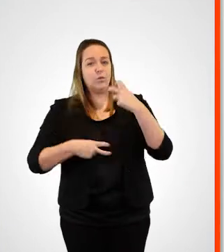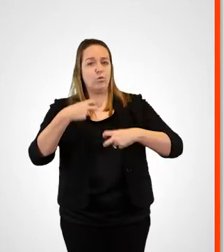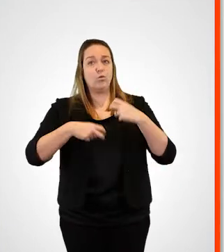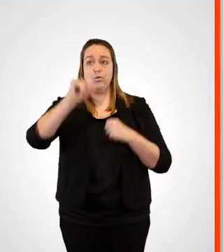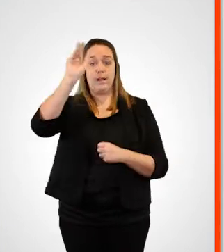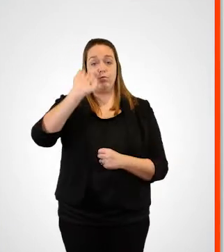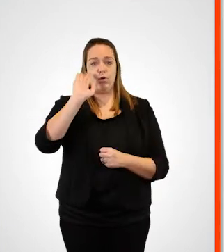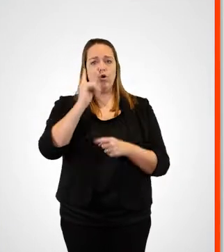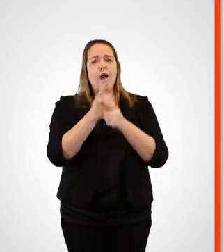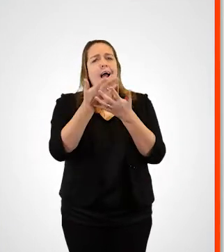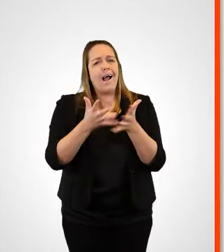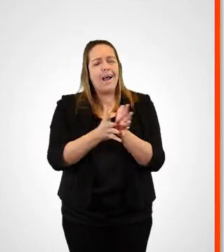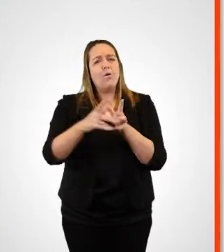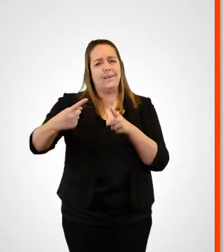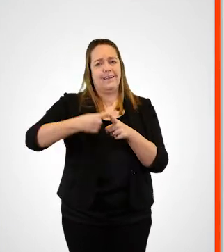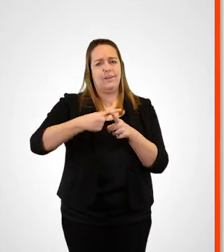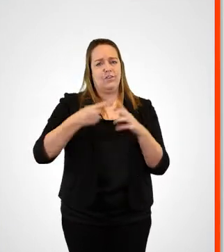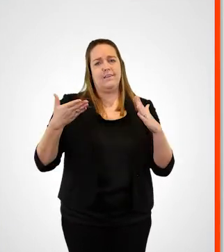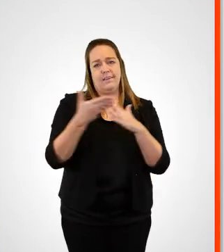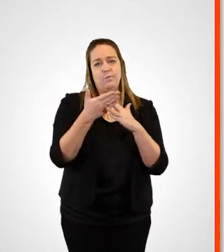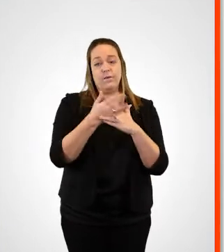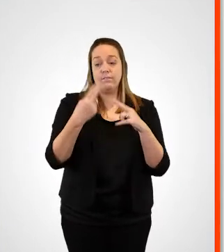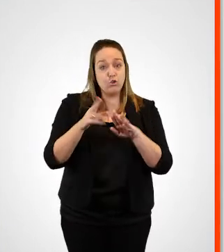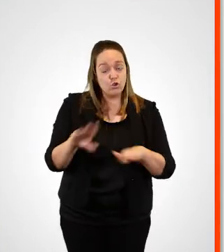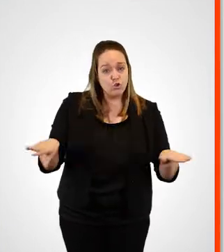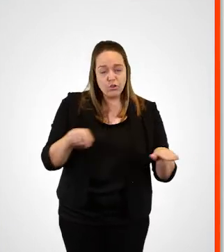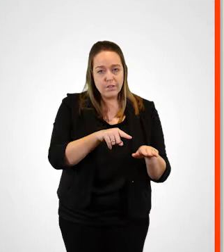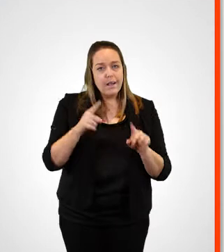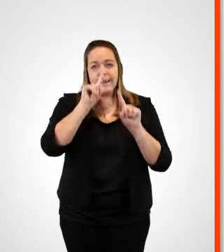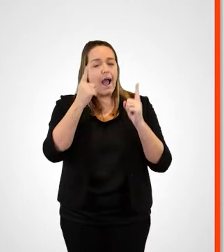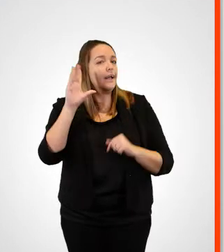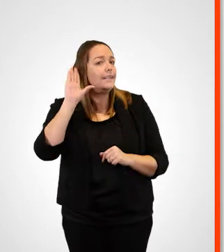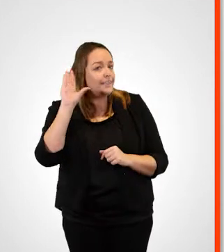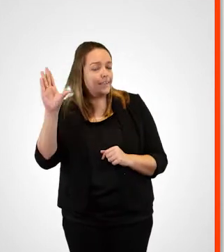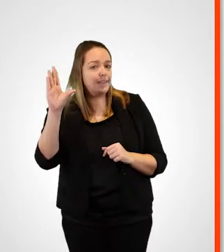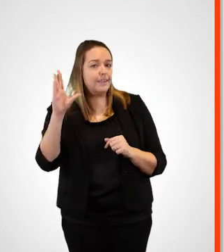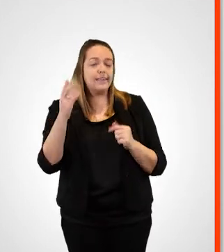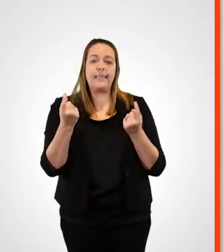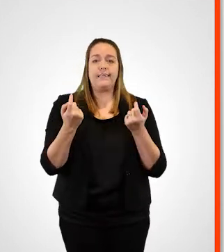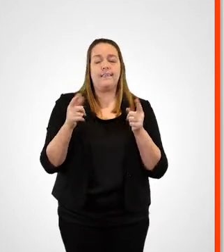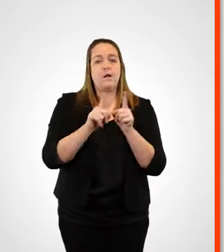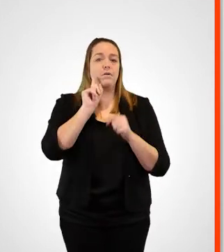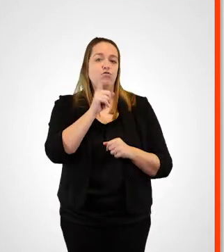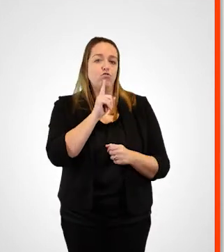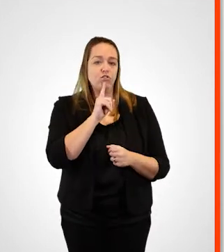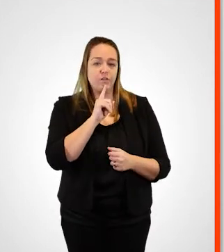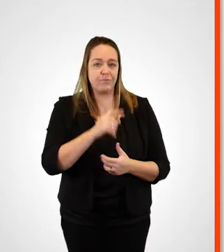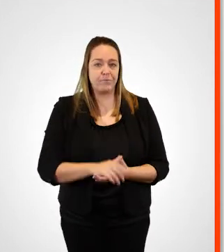is how do we make the English language accessible to children who can't necessary hear it as easily as hearing people do.